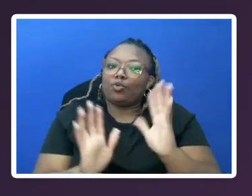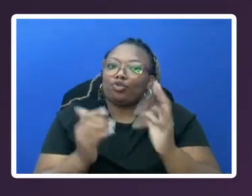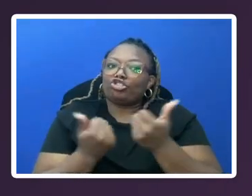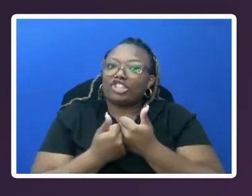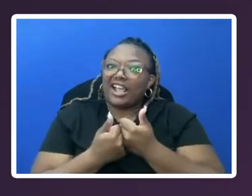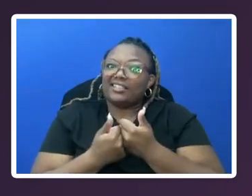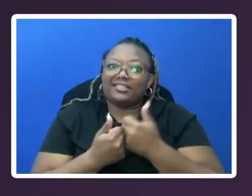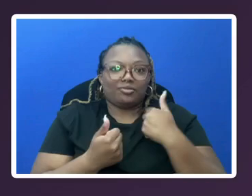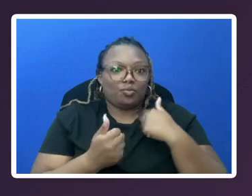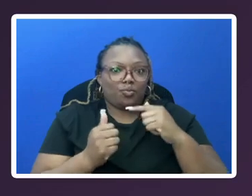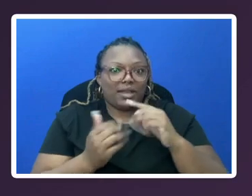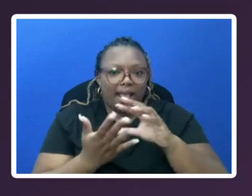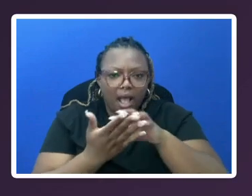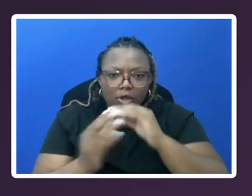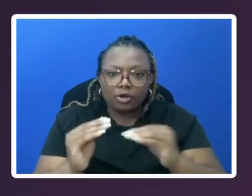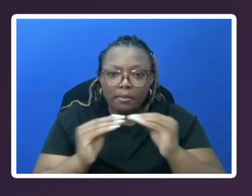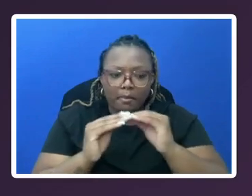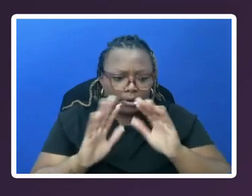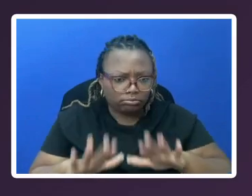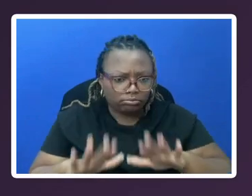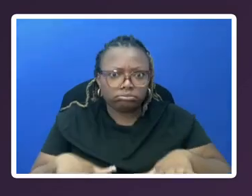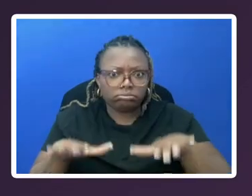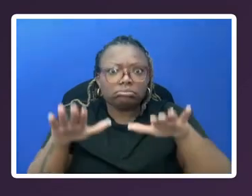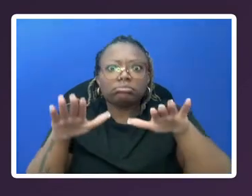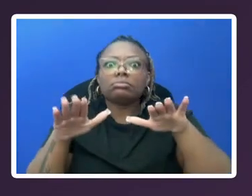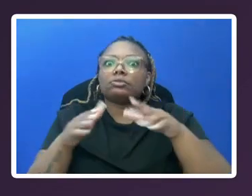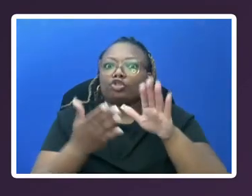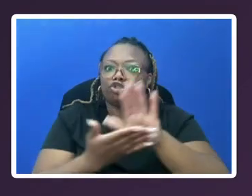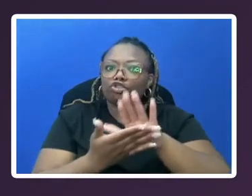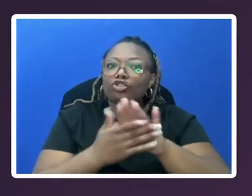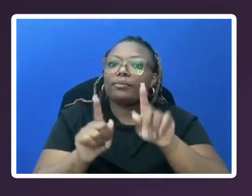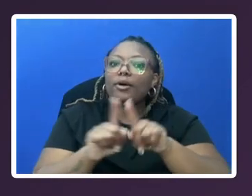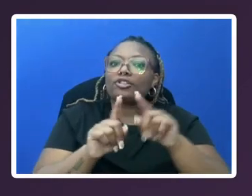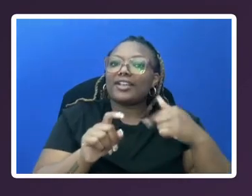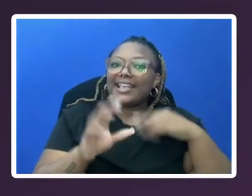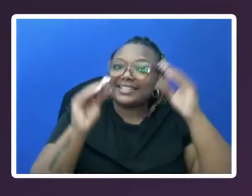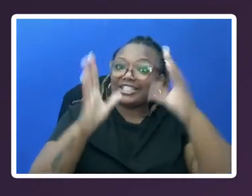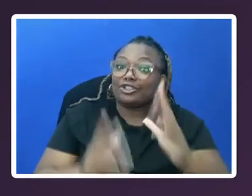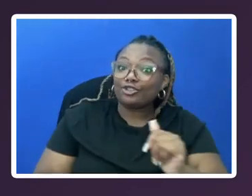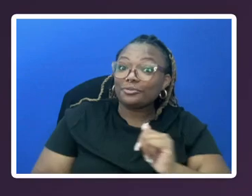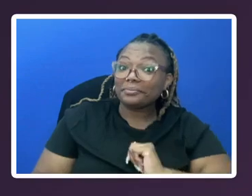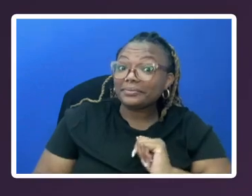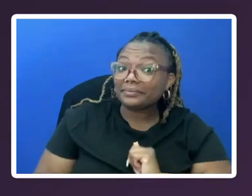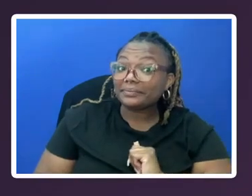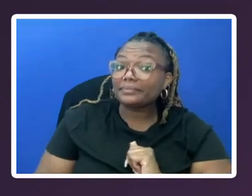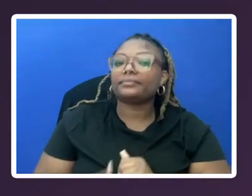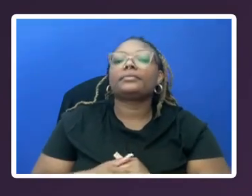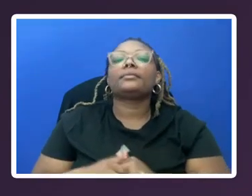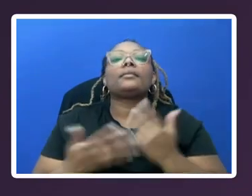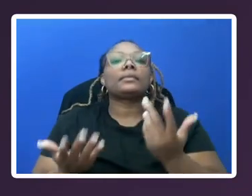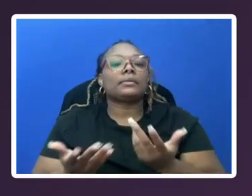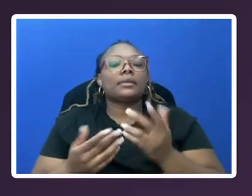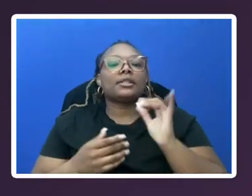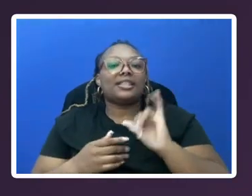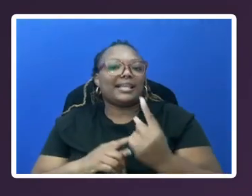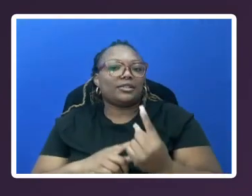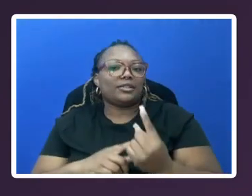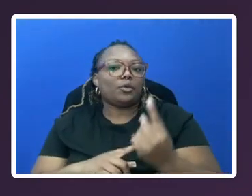throughout school and even as an educator. So, that's one of the earliest memories